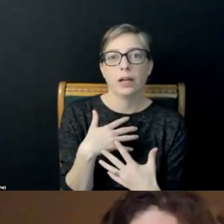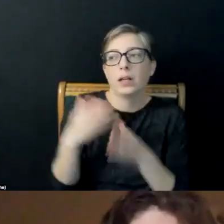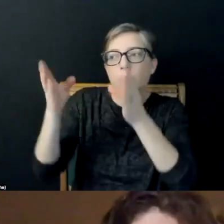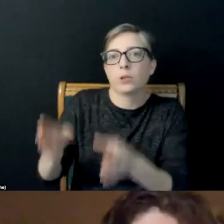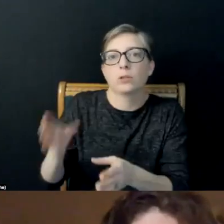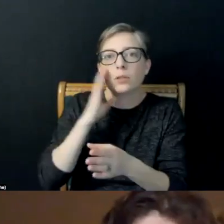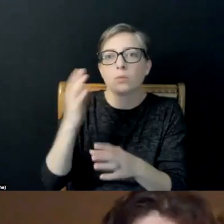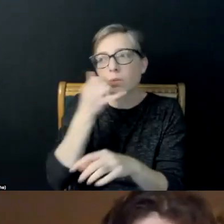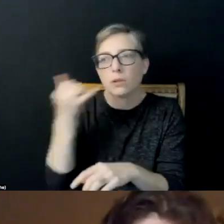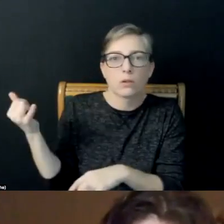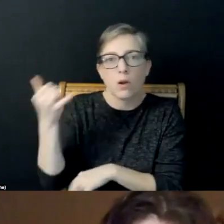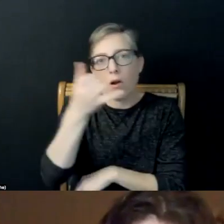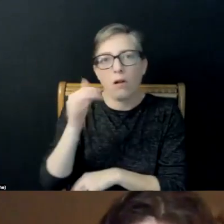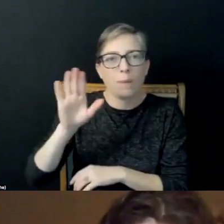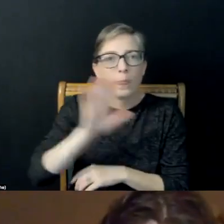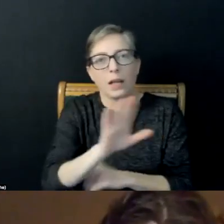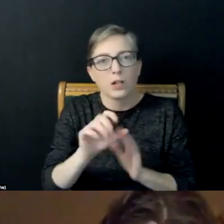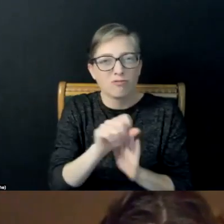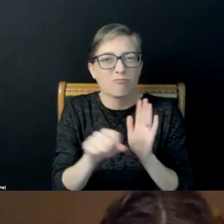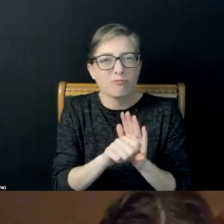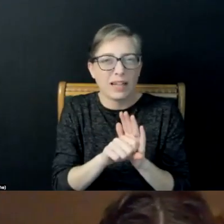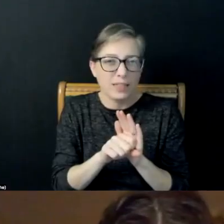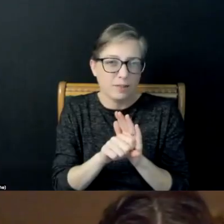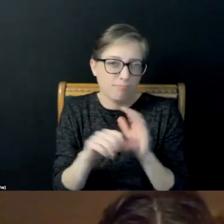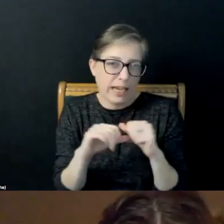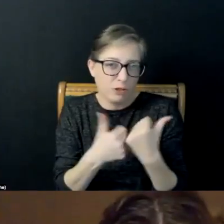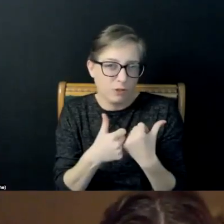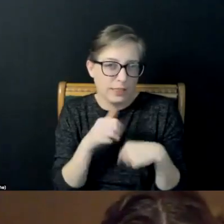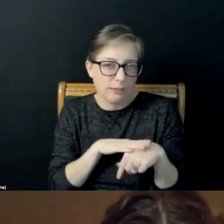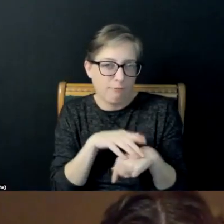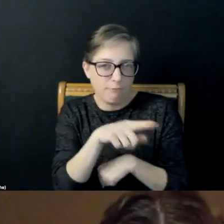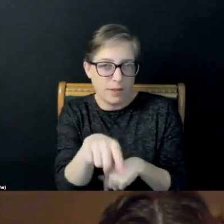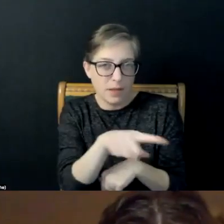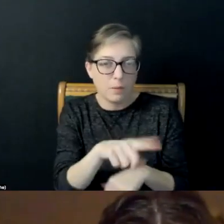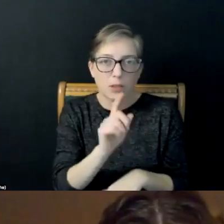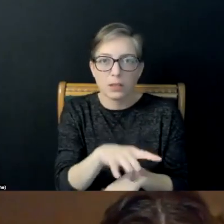This seems to be a universal fear among all of us.